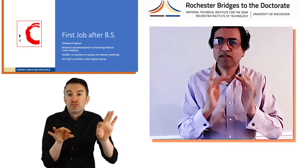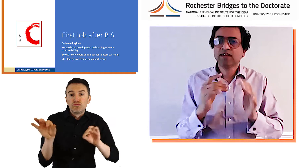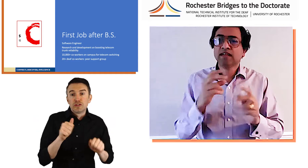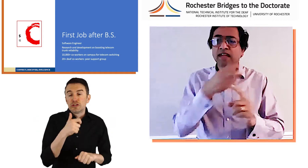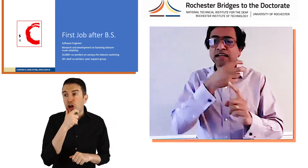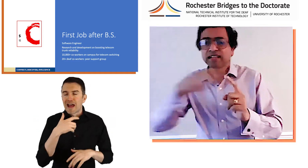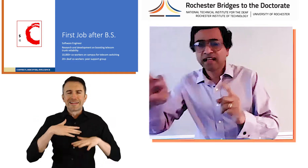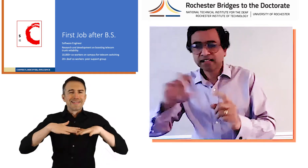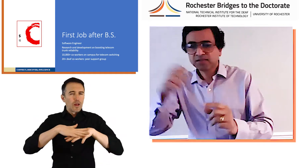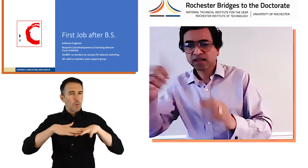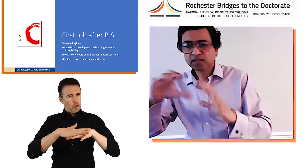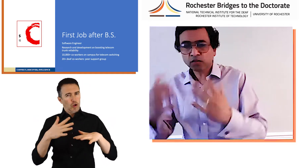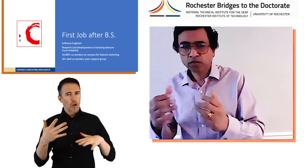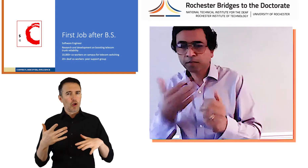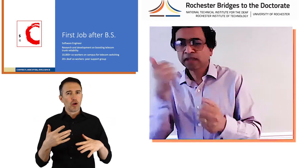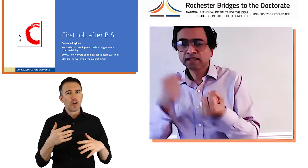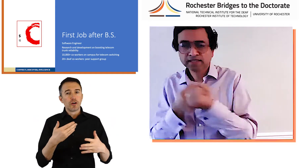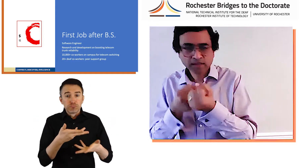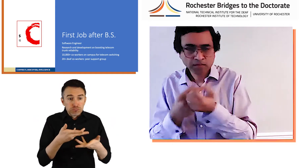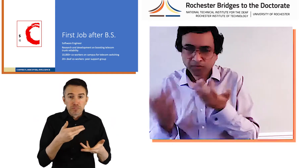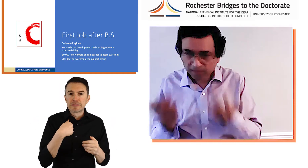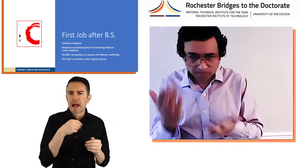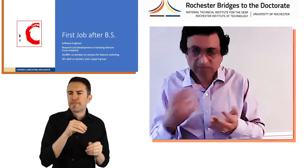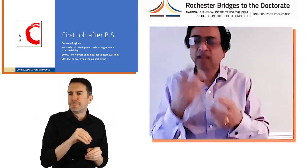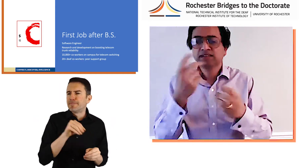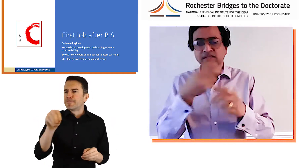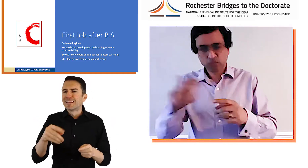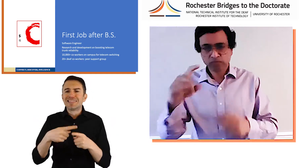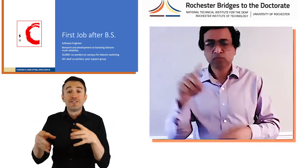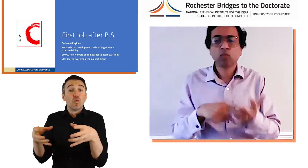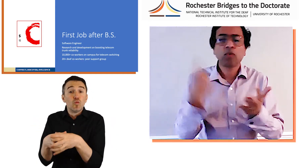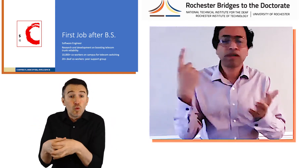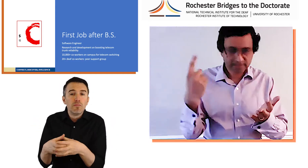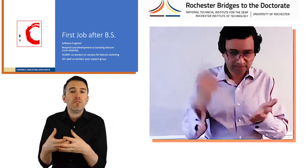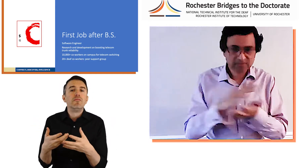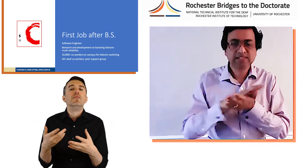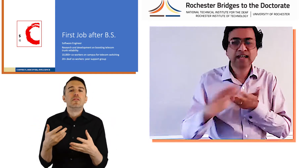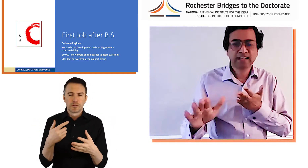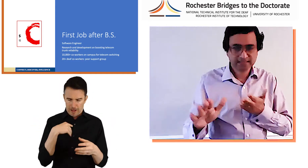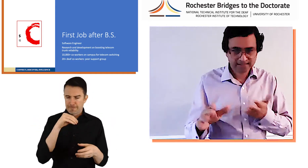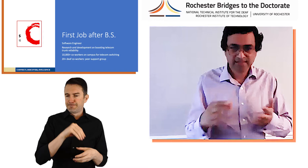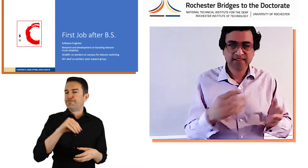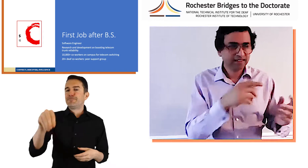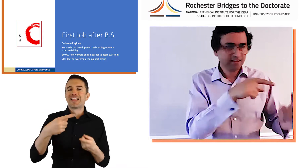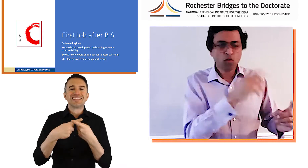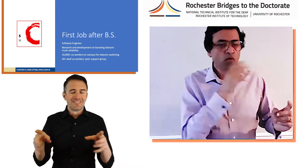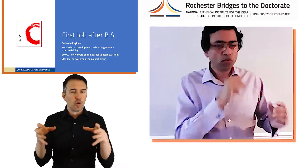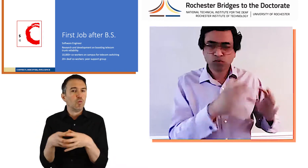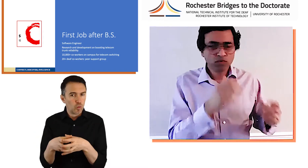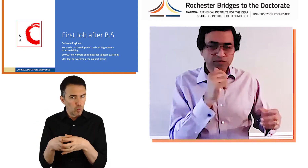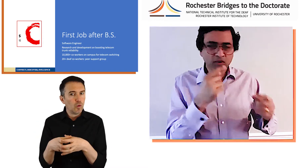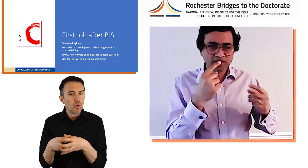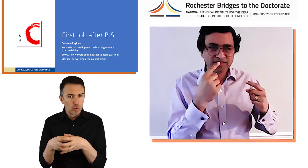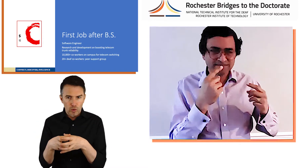available in the company. And we networked with each other. And sometimes, we were able to refer each other to get other support from other places.